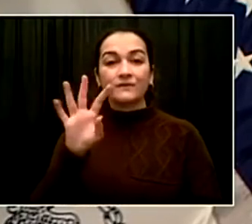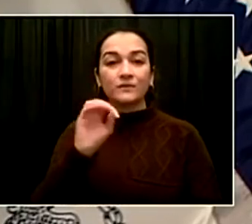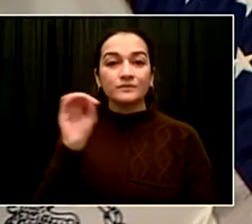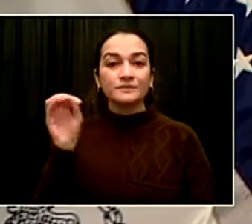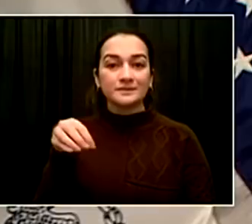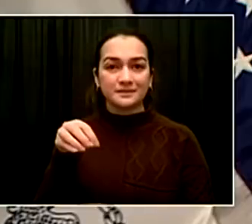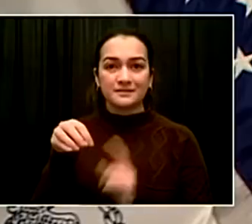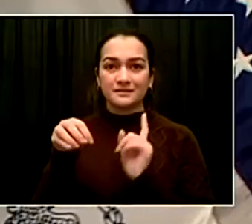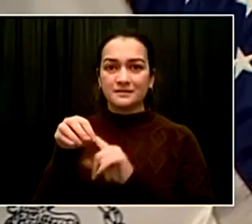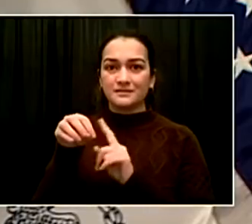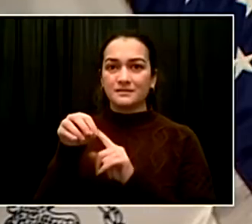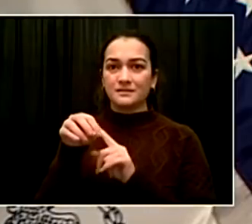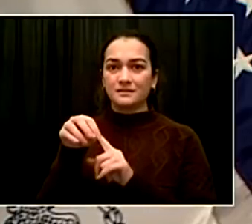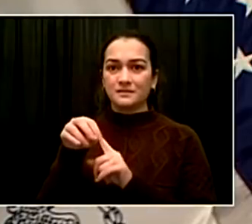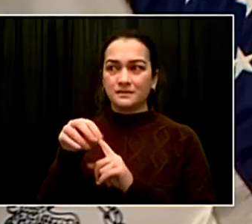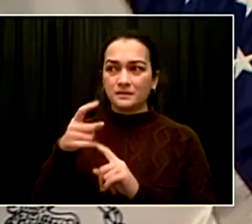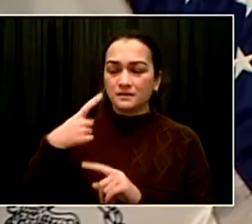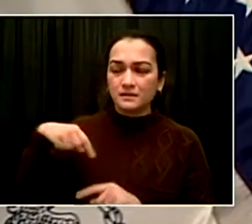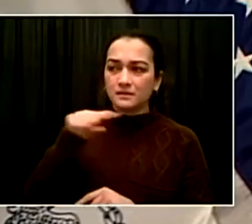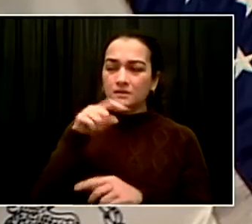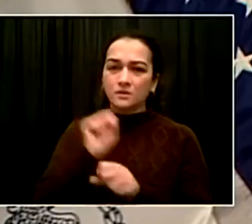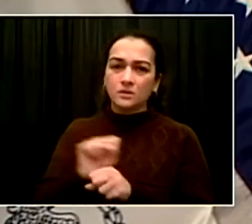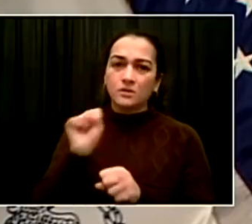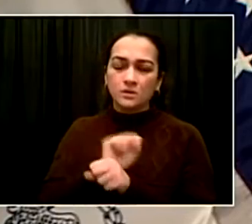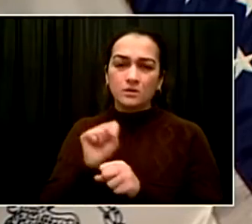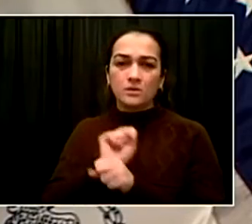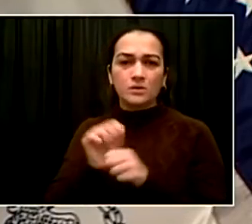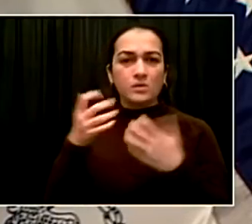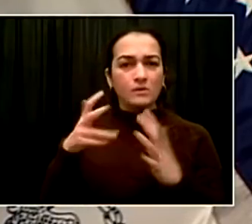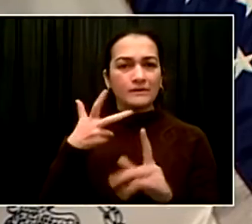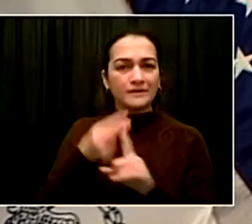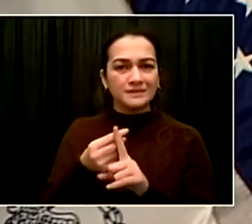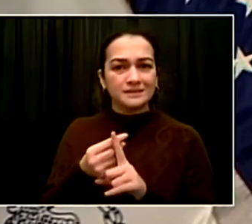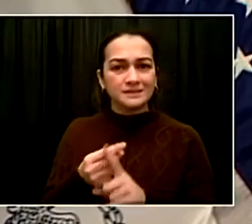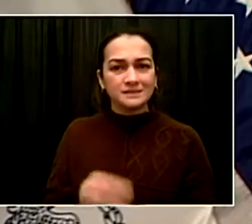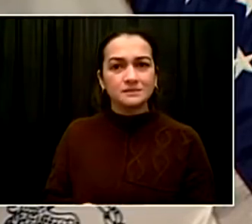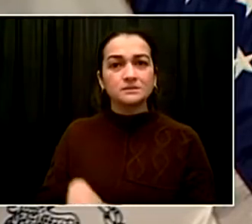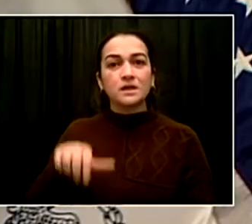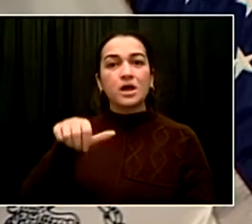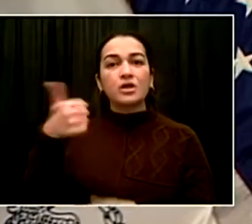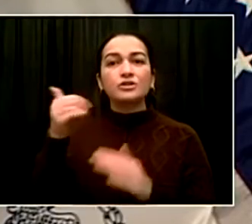WE ENCOURAGE ALL CITY WORKERS, ANYONE WHO IS ELIGIBLE TO GET THE BOOSTER, GET THE BOOSTER RIGHT AWAY. 94% VACCINATED, AGAIN, IT MAKES